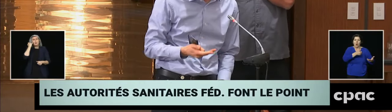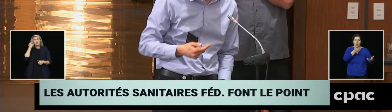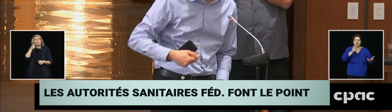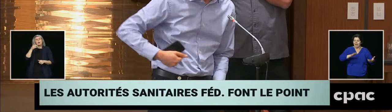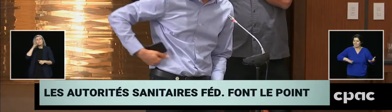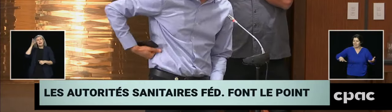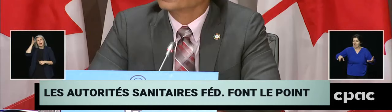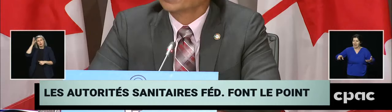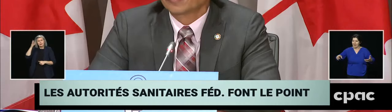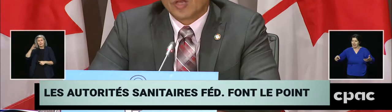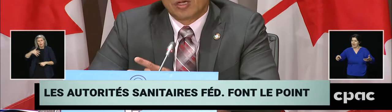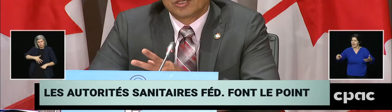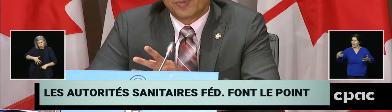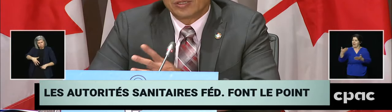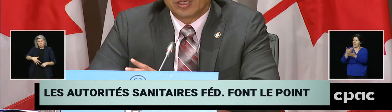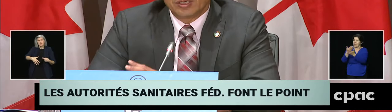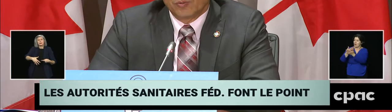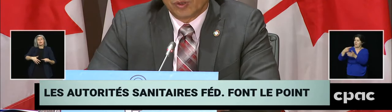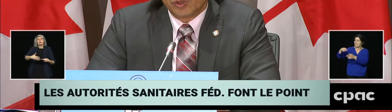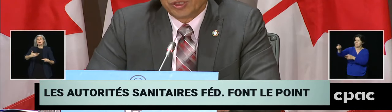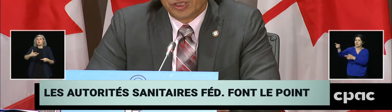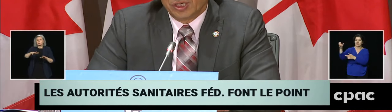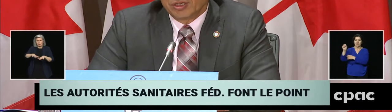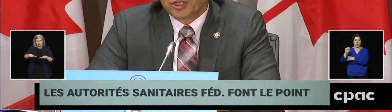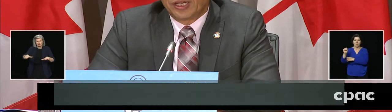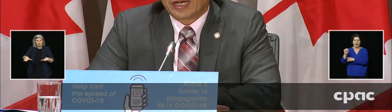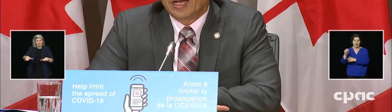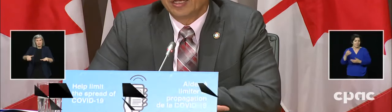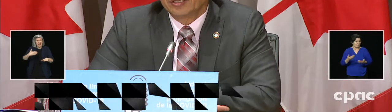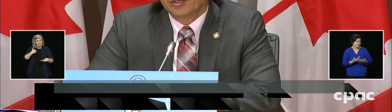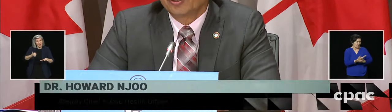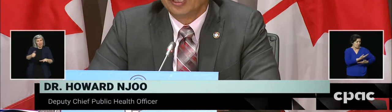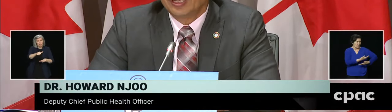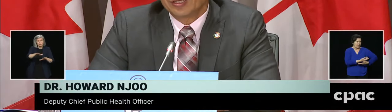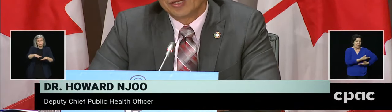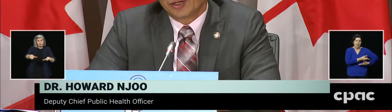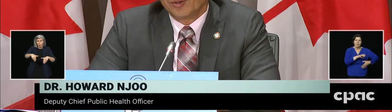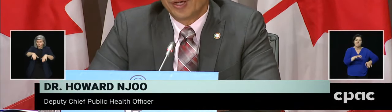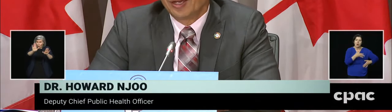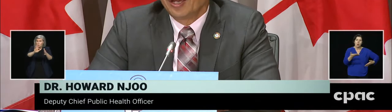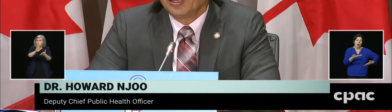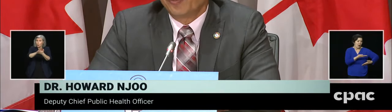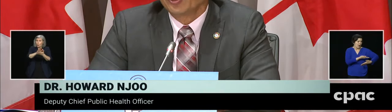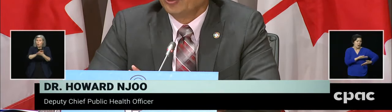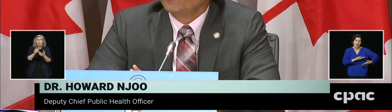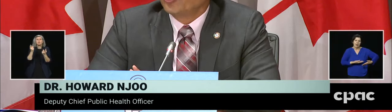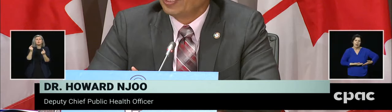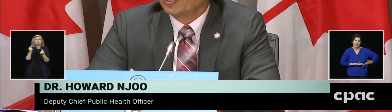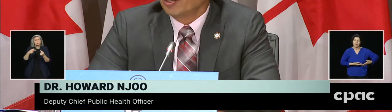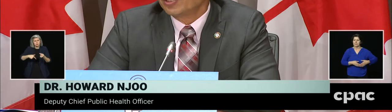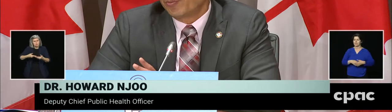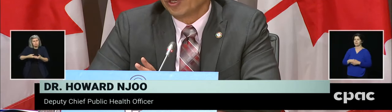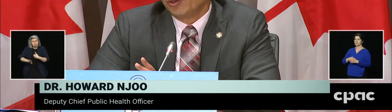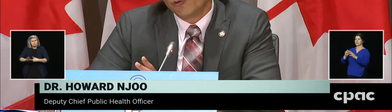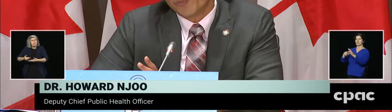CHILDREN WHO GO TO SCHOOL OR KIDS WHO GO TO HIGH SCHOOL? WHAT DO YOU DO WITH THIS BUBBLE, AND WHAT DO YOU DO WITH